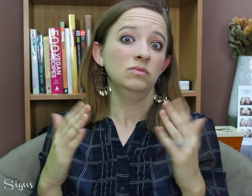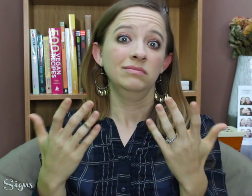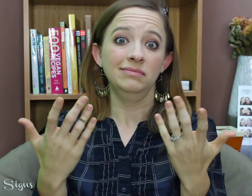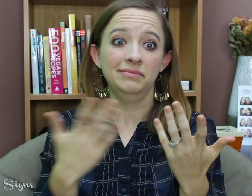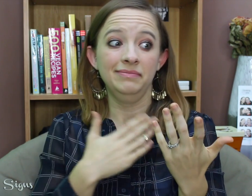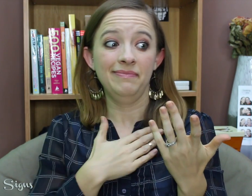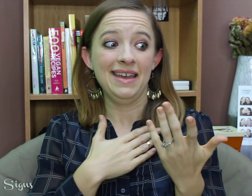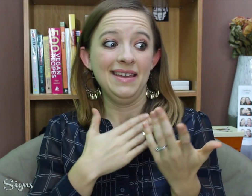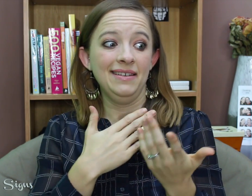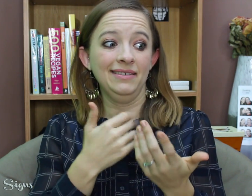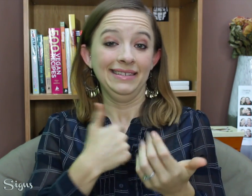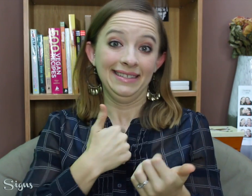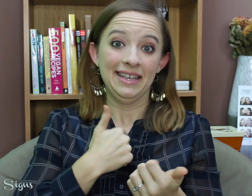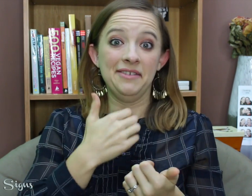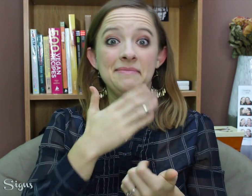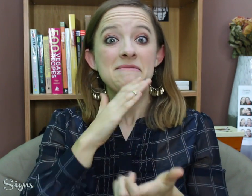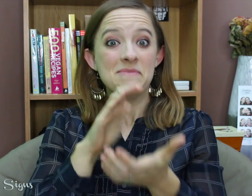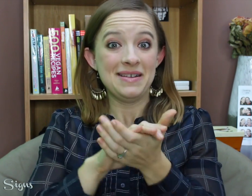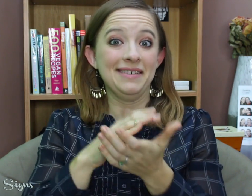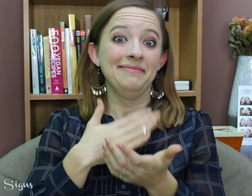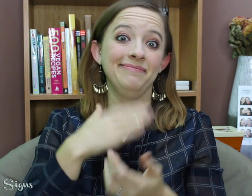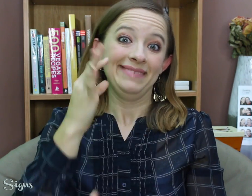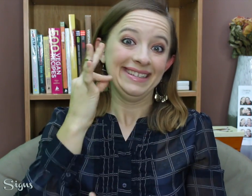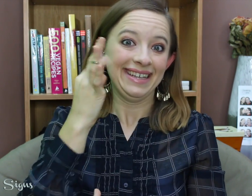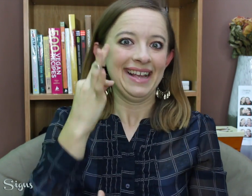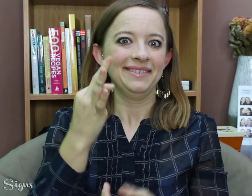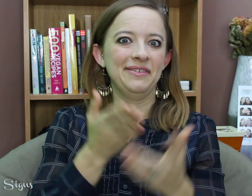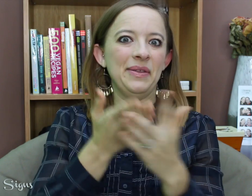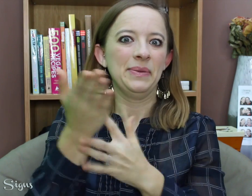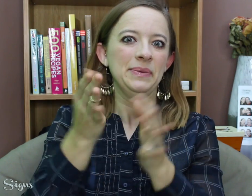You know I support my household, you know myself, my wife,